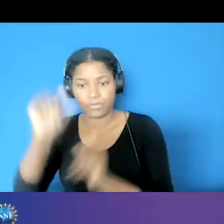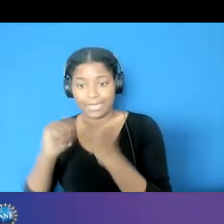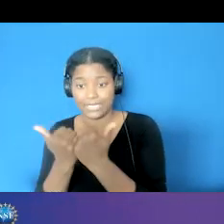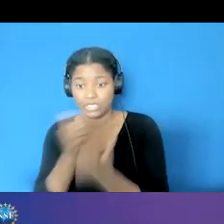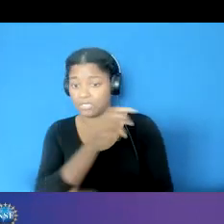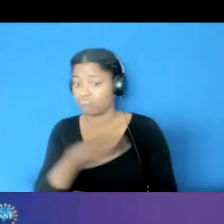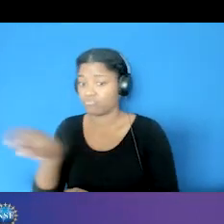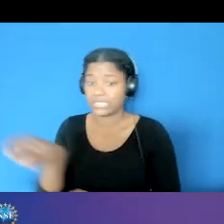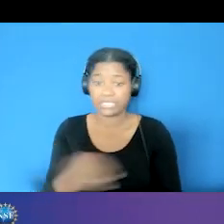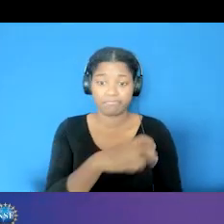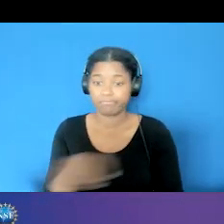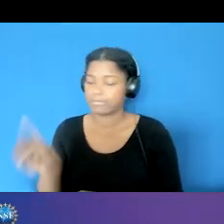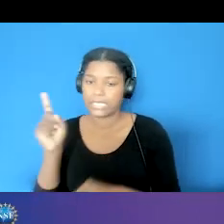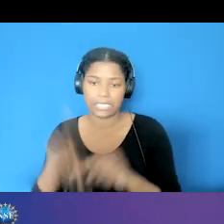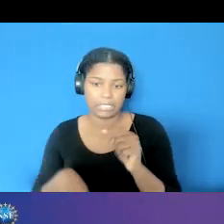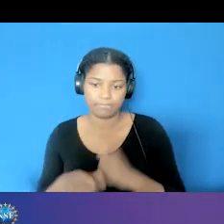Let's go ahead to the next slide, please.